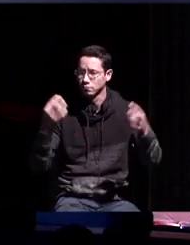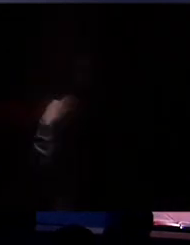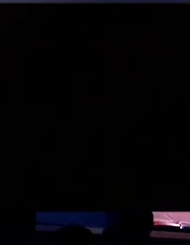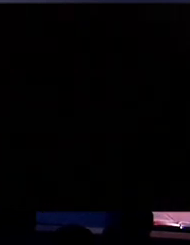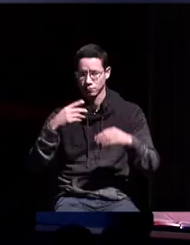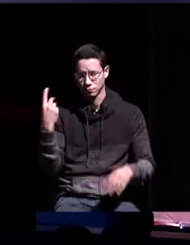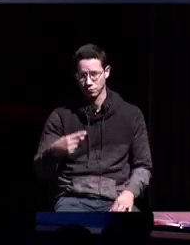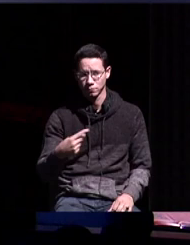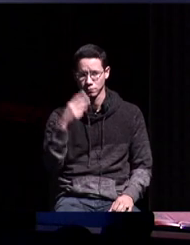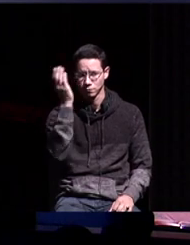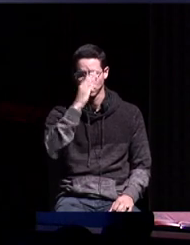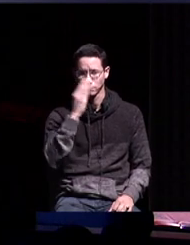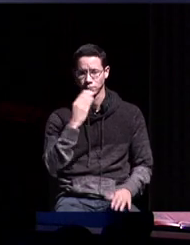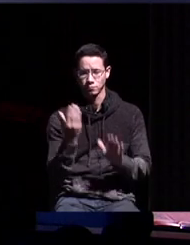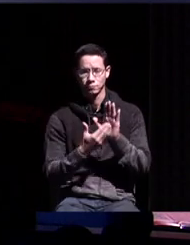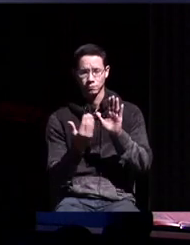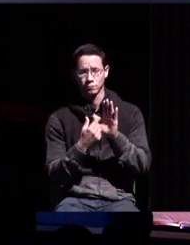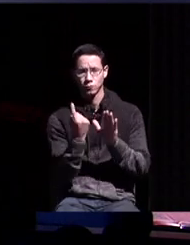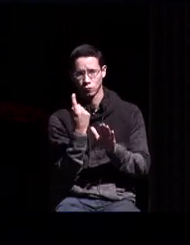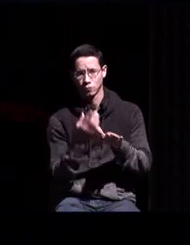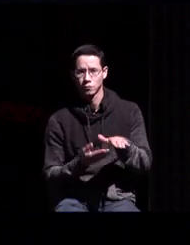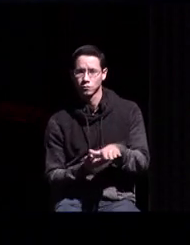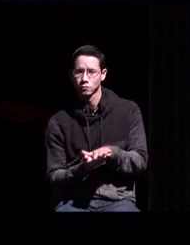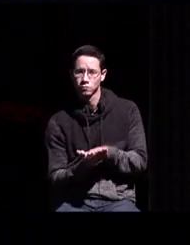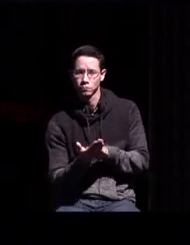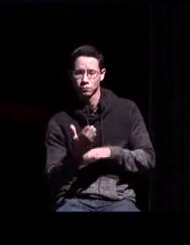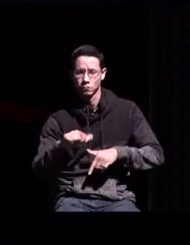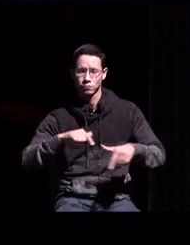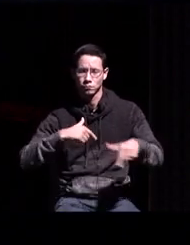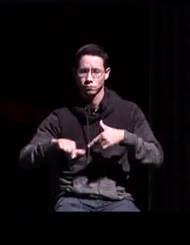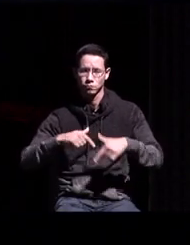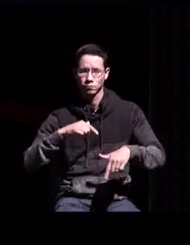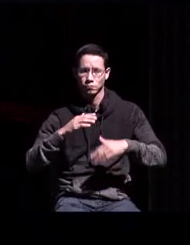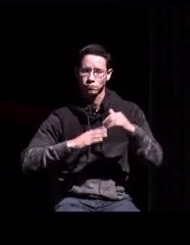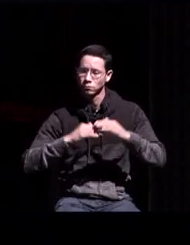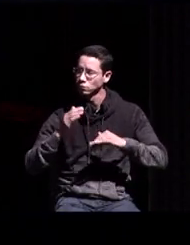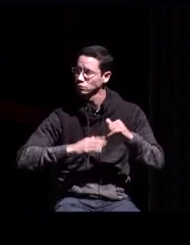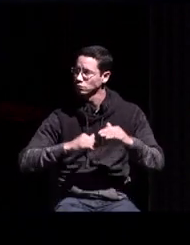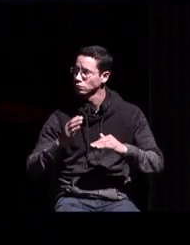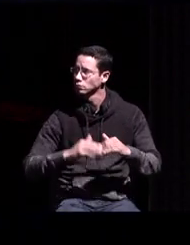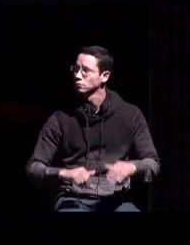about labor in tourism and its characteristics,